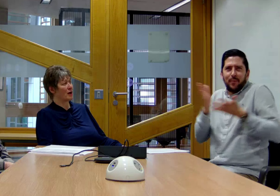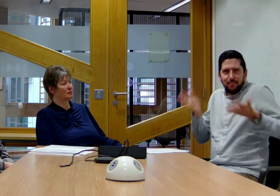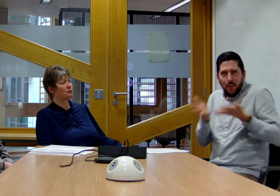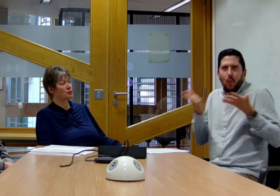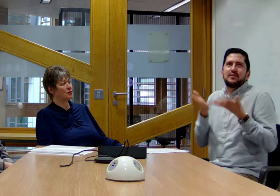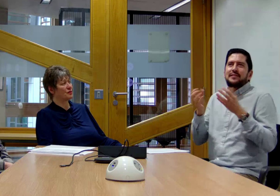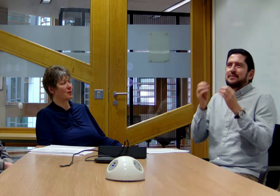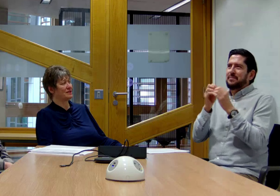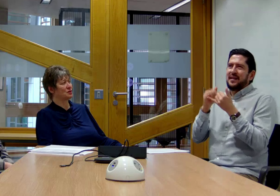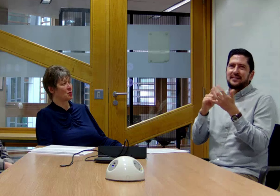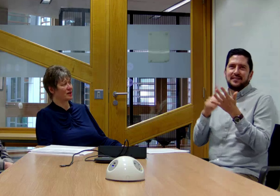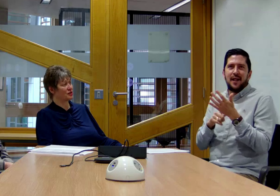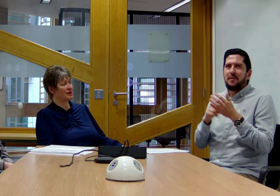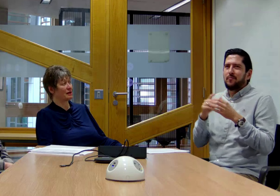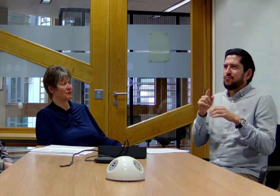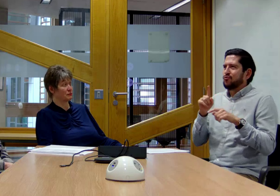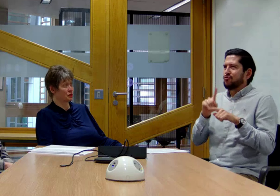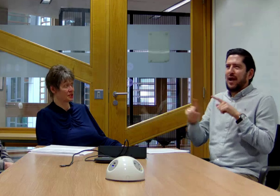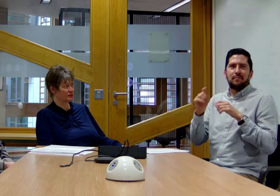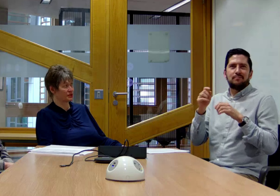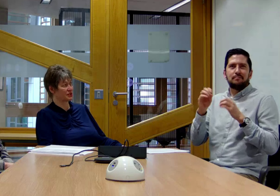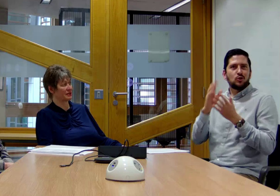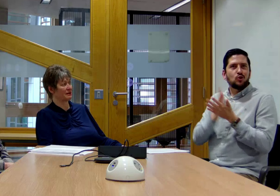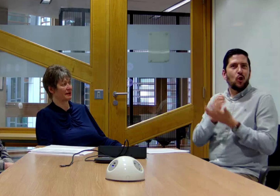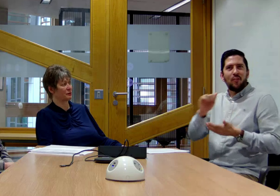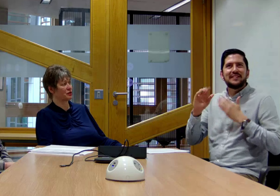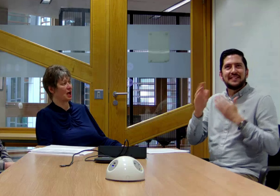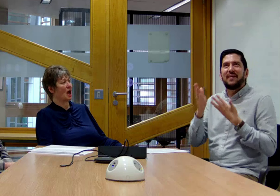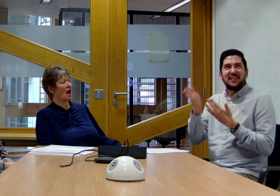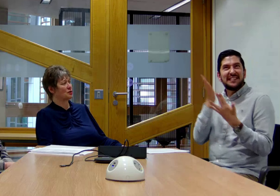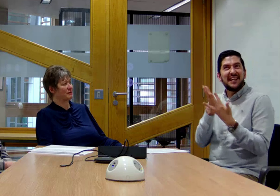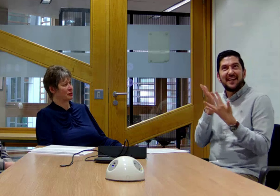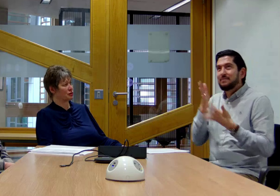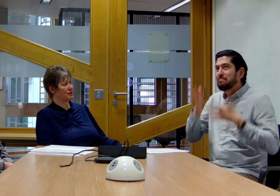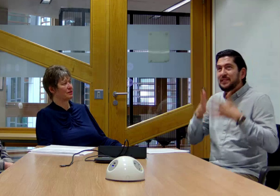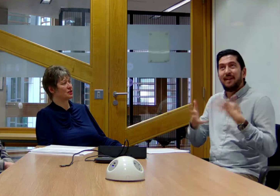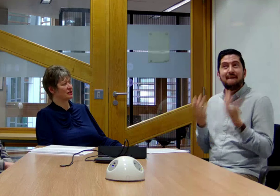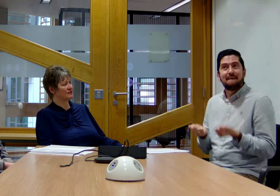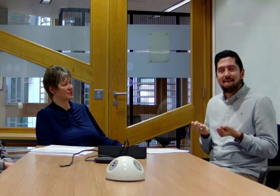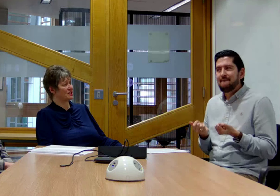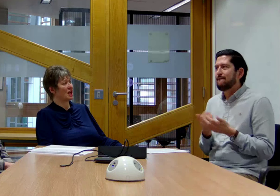their own BSL plans so that they can show what evidence they have, to show they are